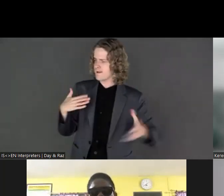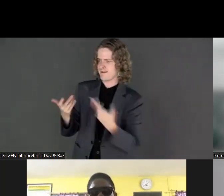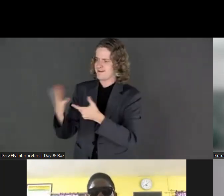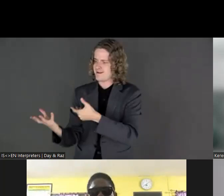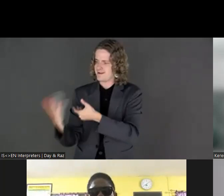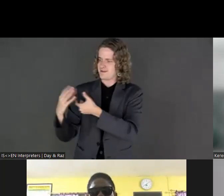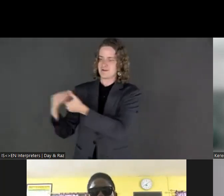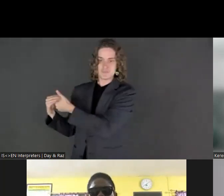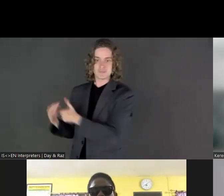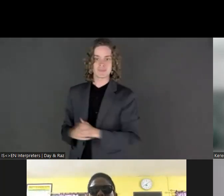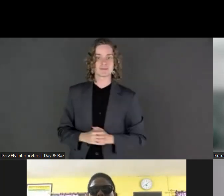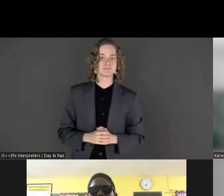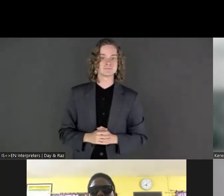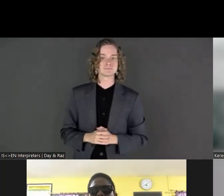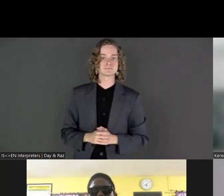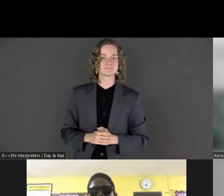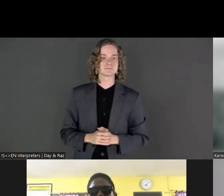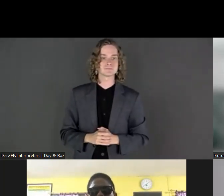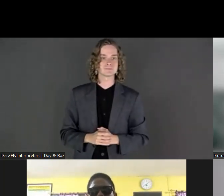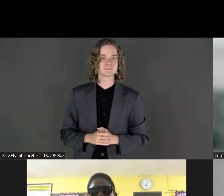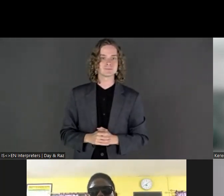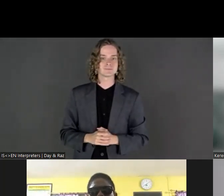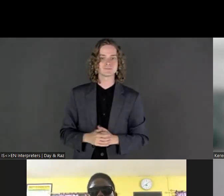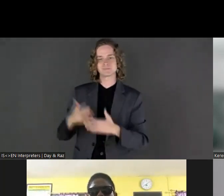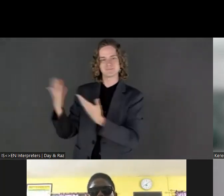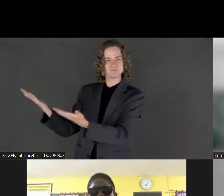Thank you so much, Rosario. Good morning, everyone. Good morning from Washington,